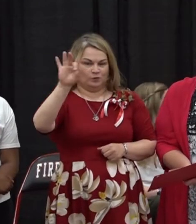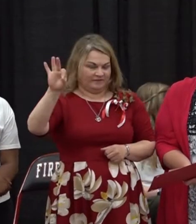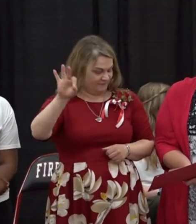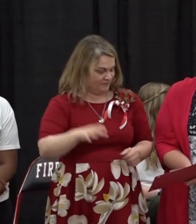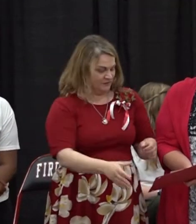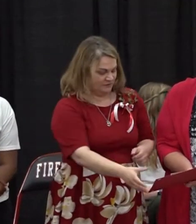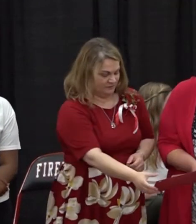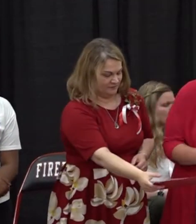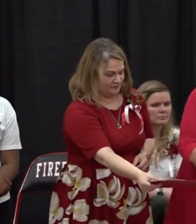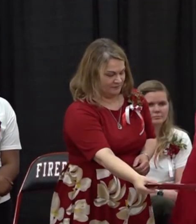Lily Wolf.